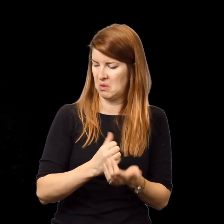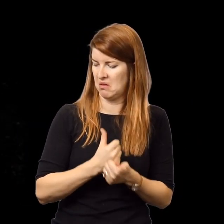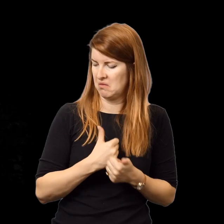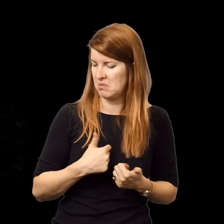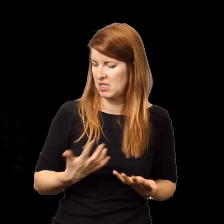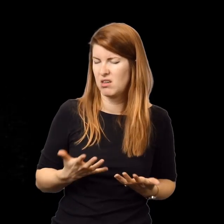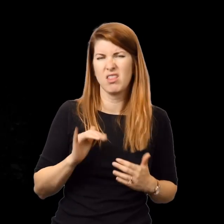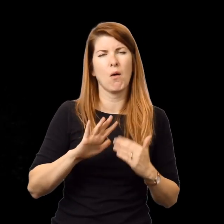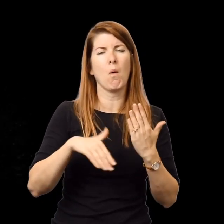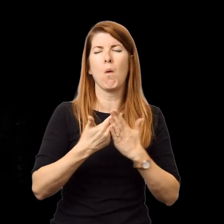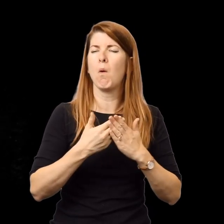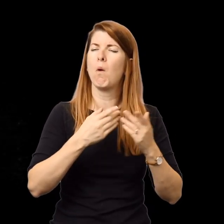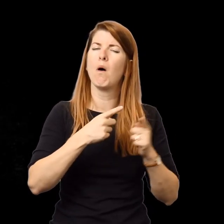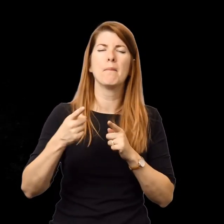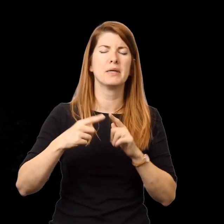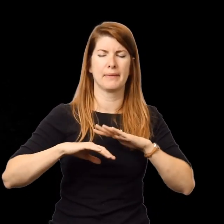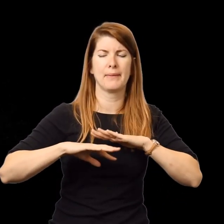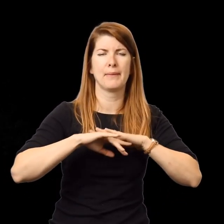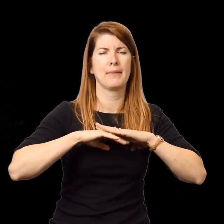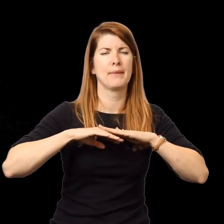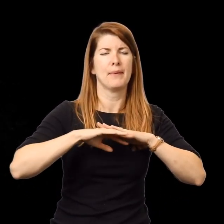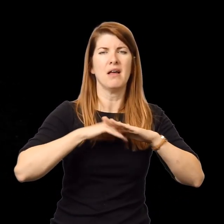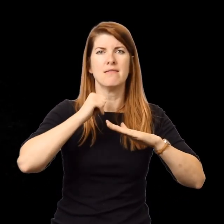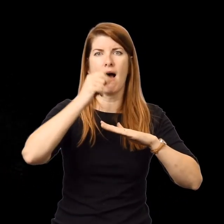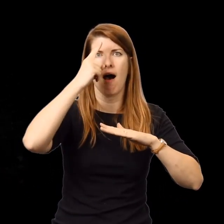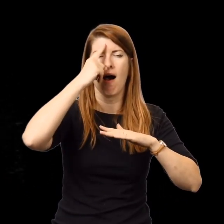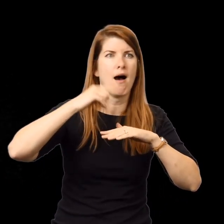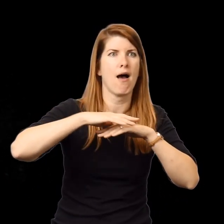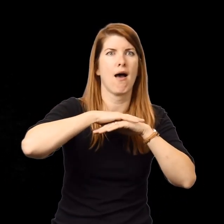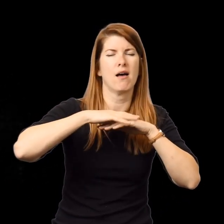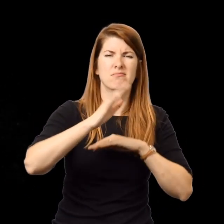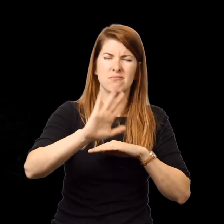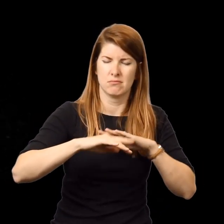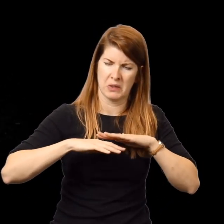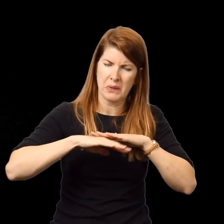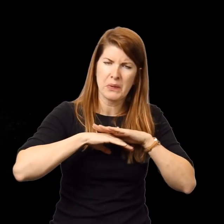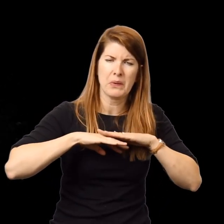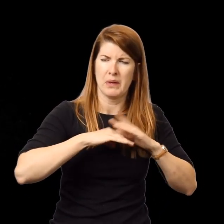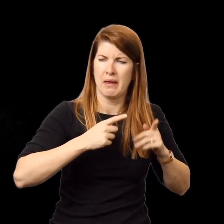All this operates on an unconscious level, but those beliefs drive us.